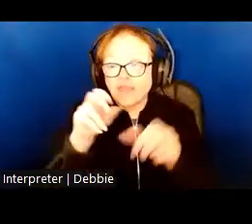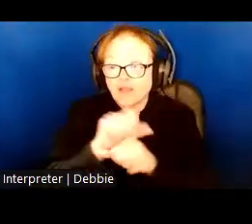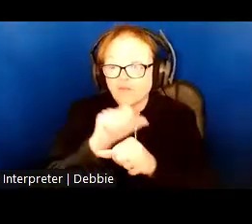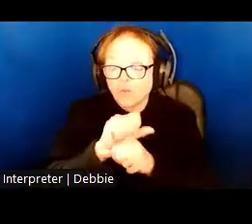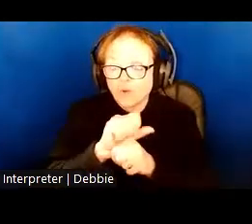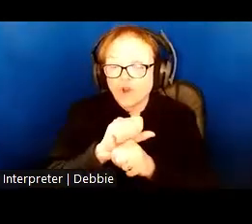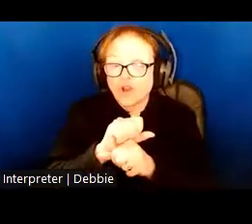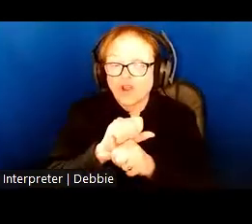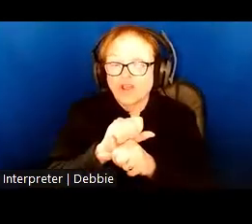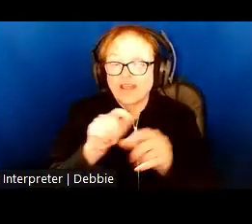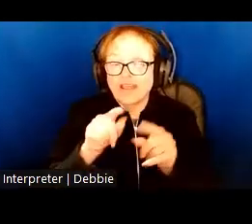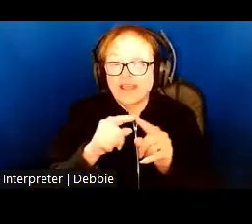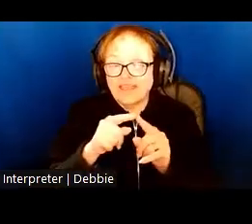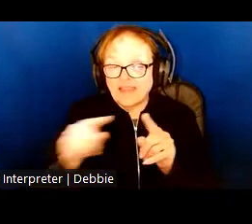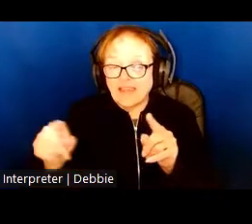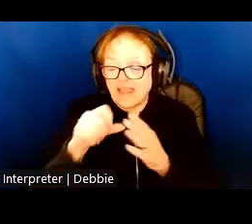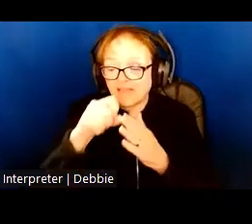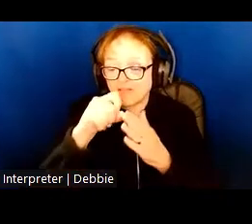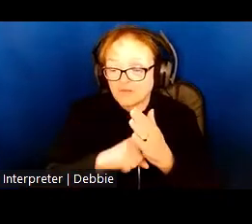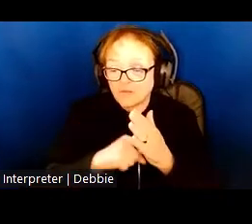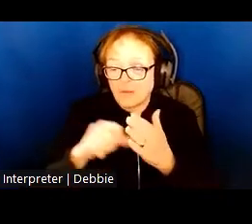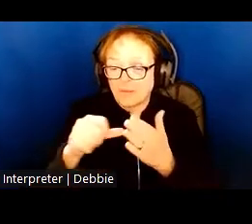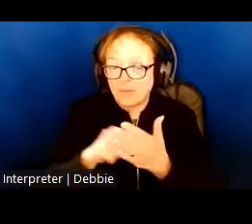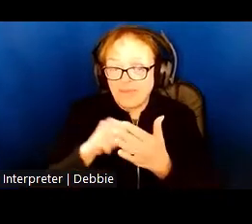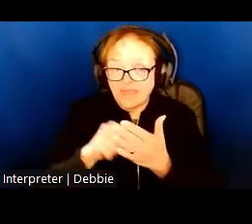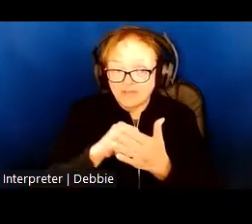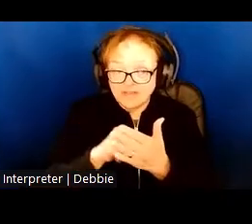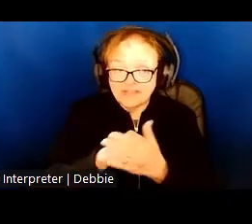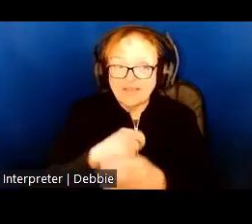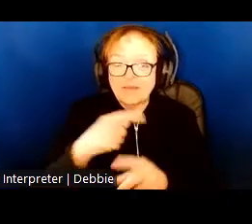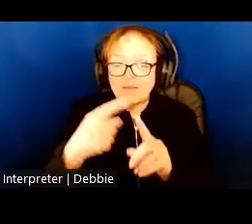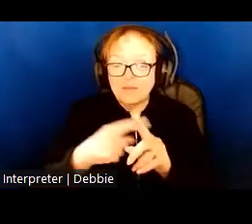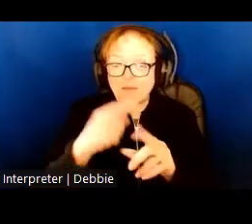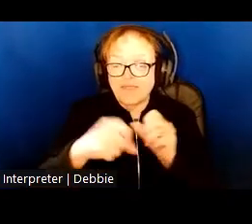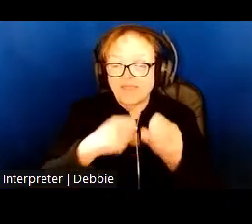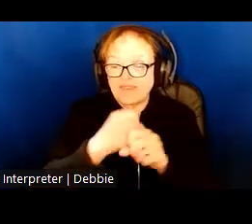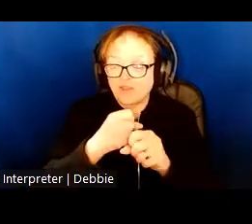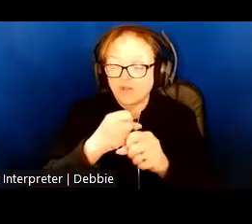Length of the script in pages. The month and year the script was completed.